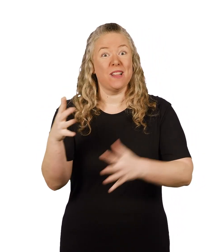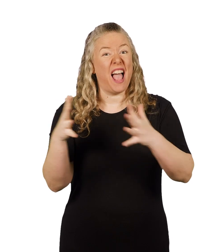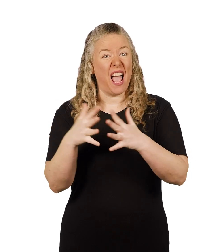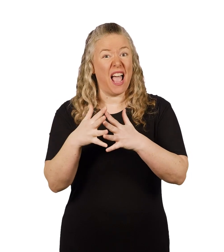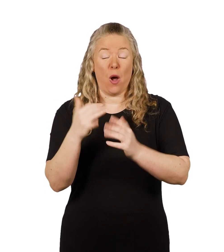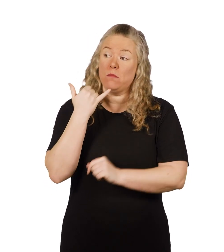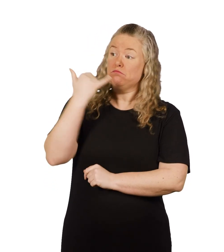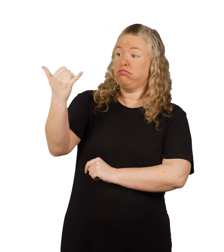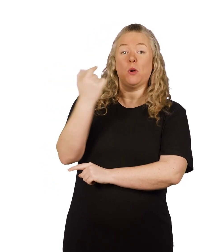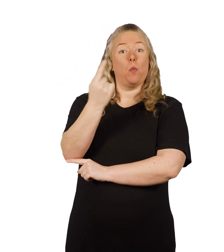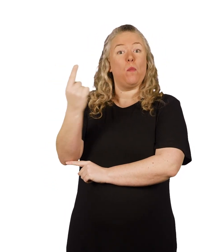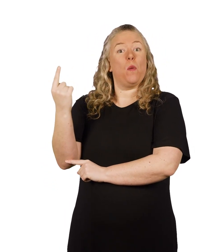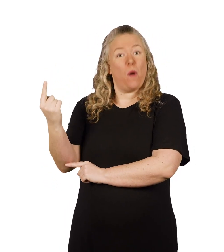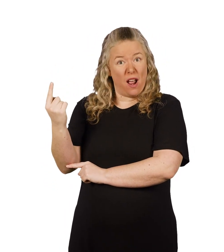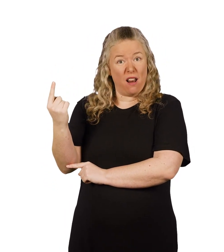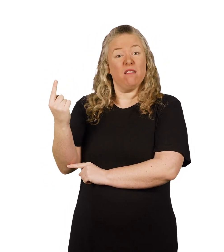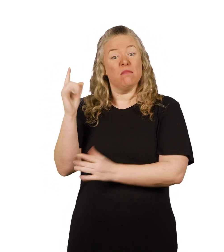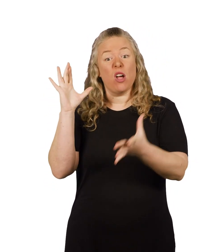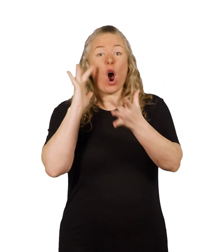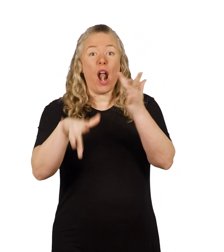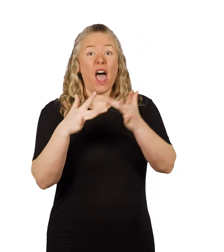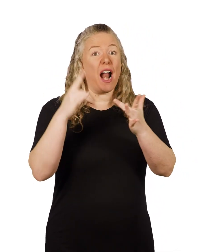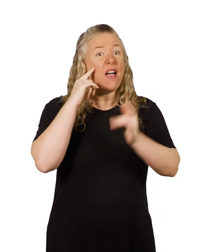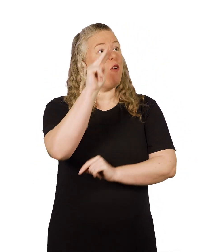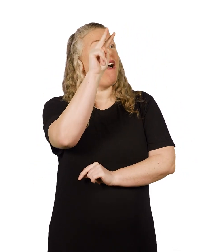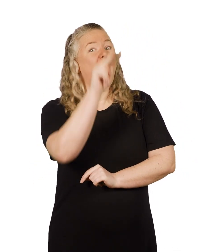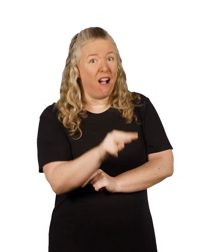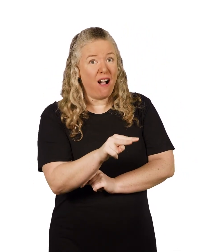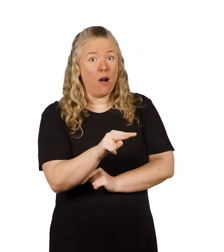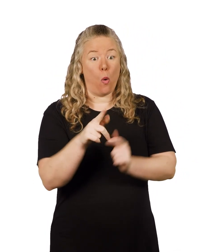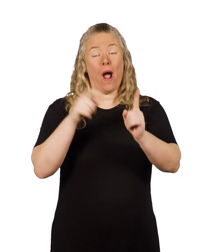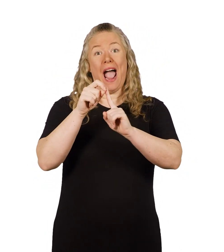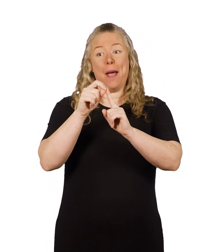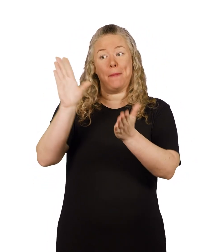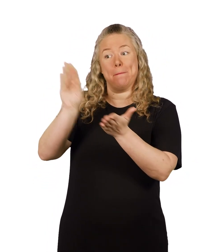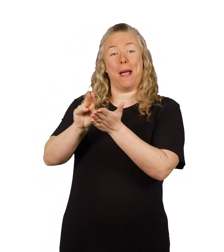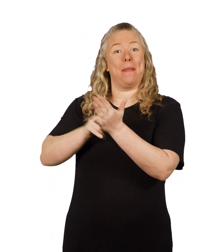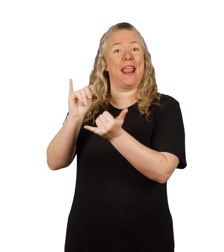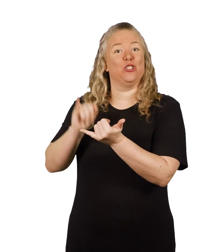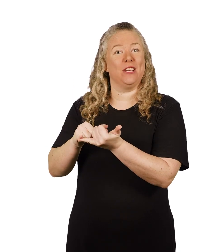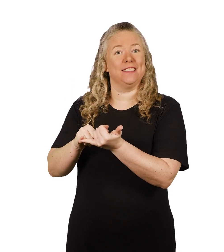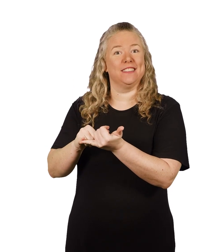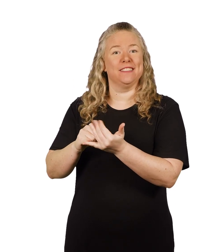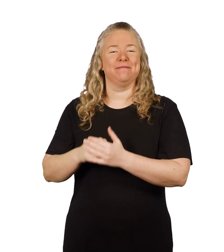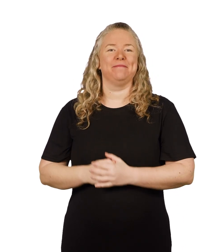Call, go online or use the NHS App.